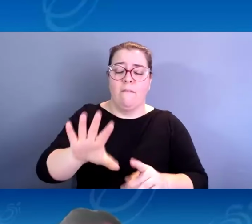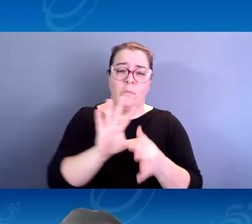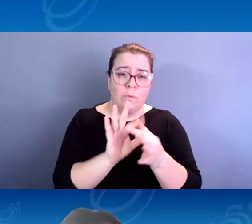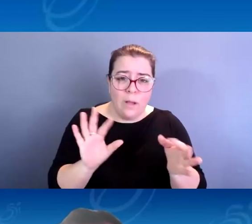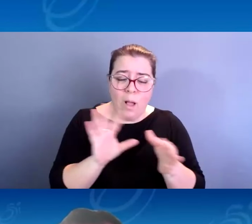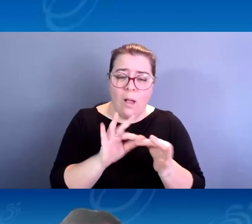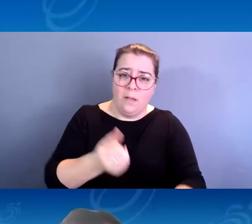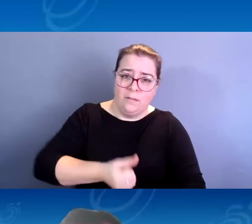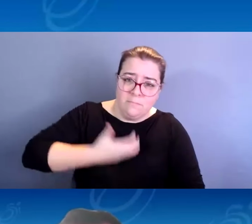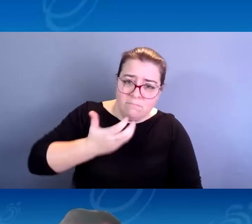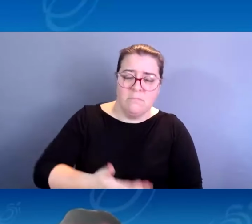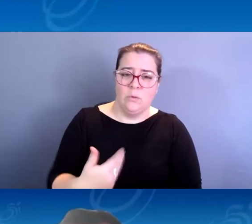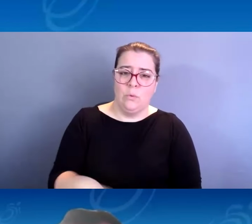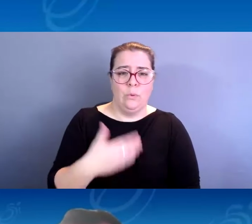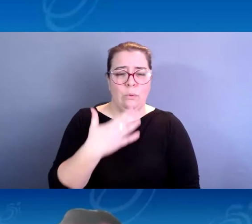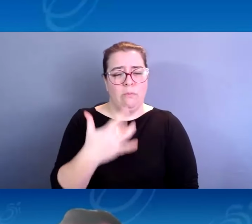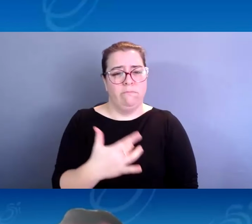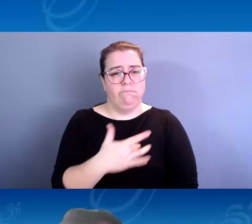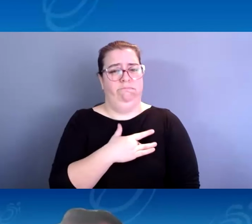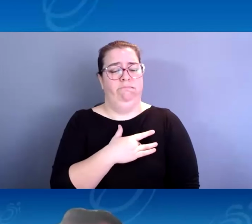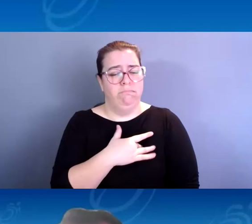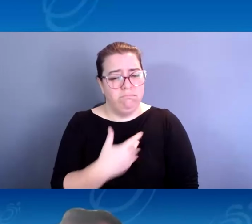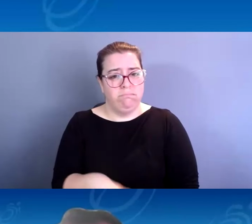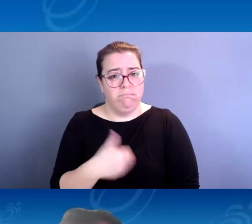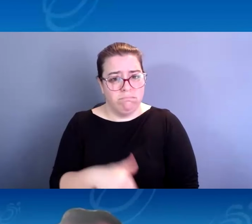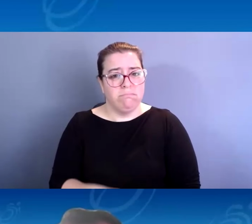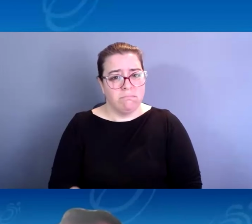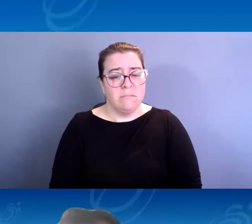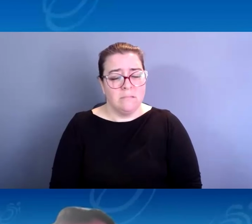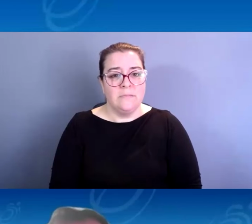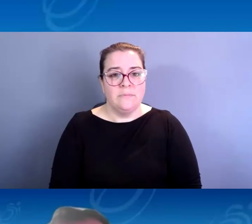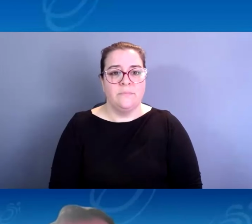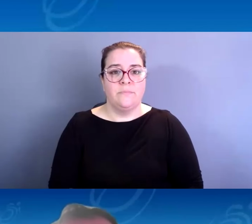I think it's very, very powerful that, you know, when it comes to to disability.